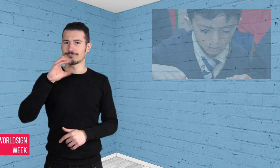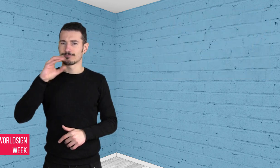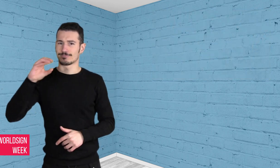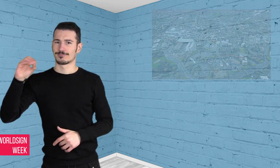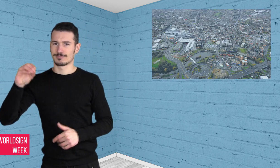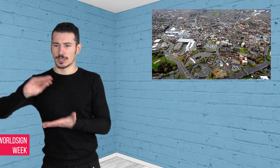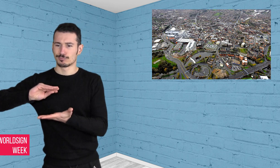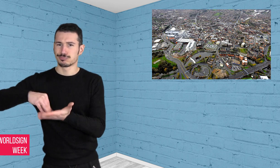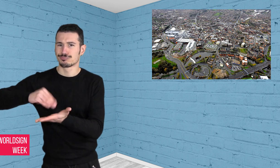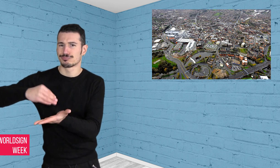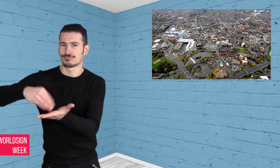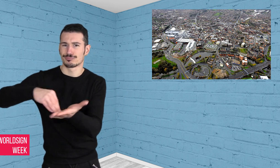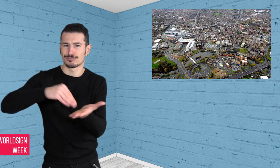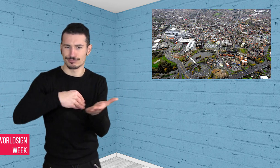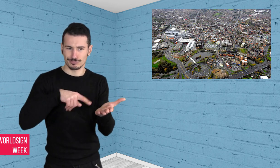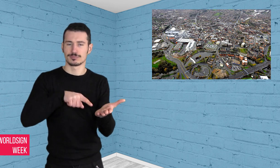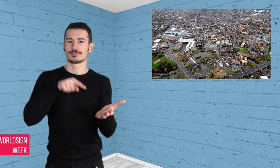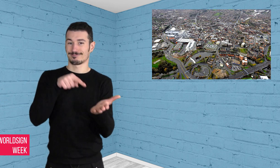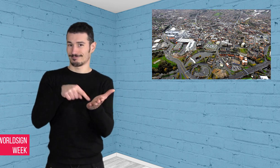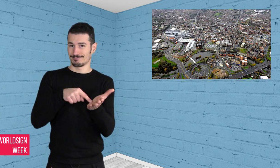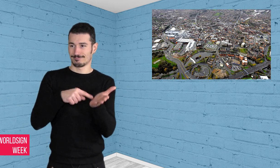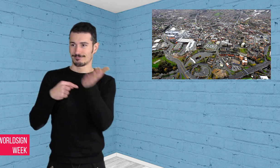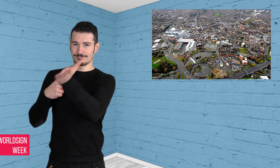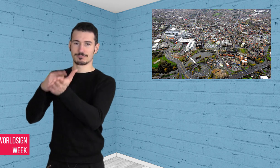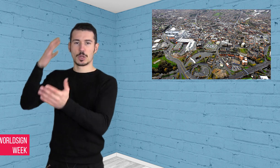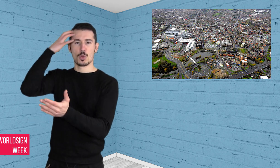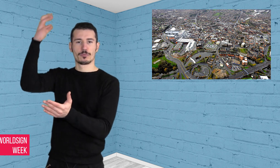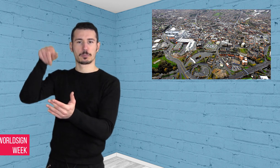over 10,000 people to date.